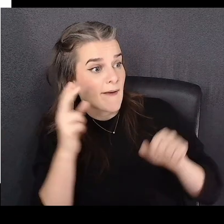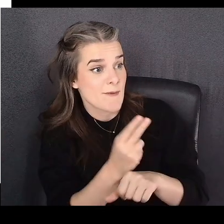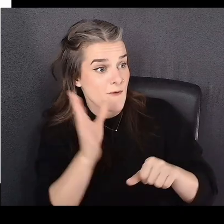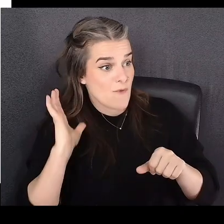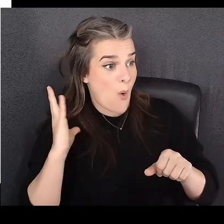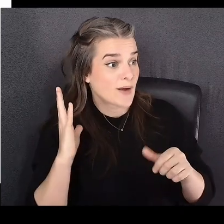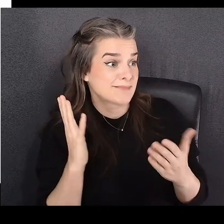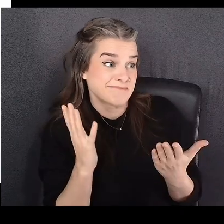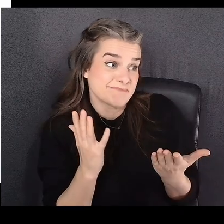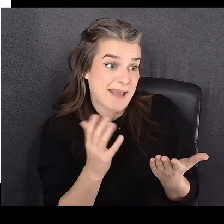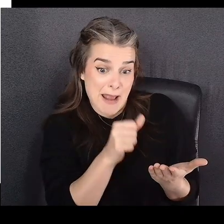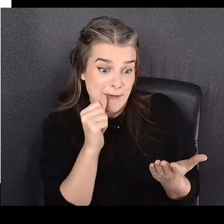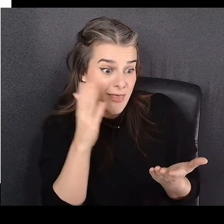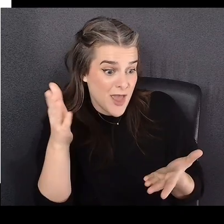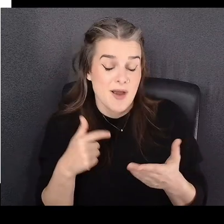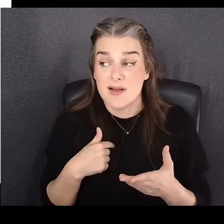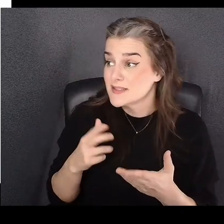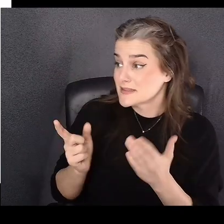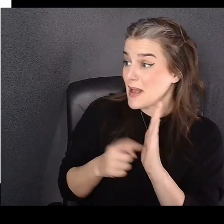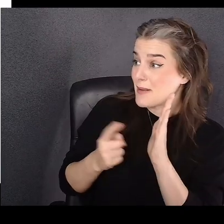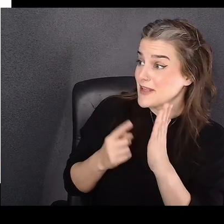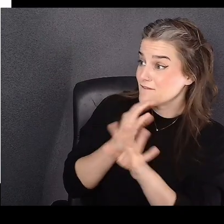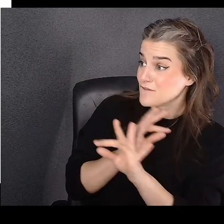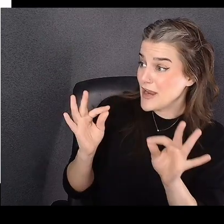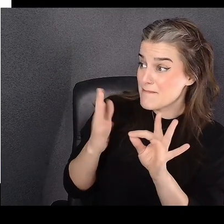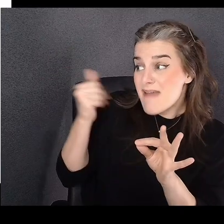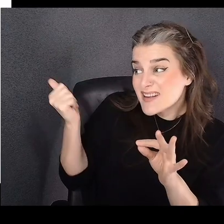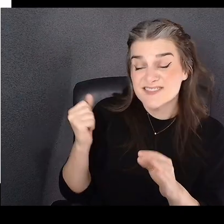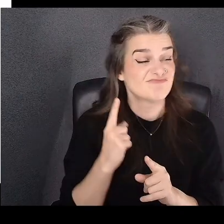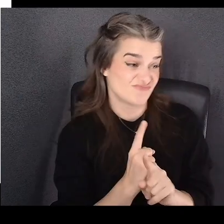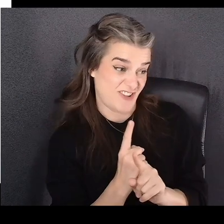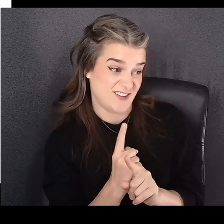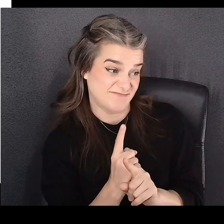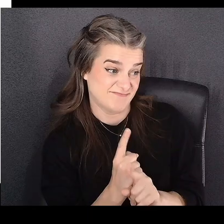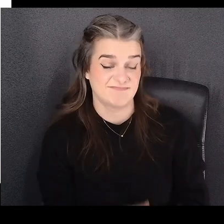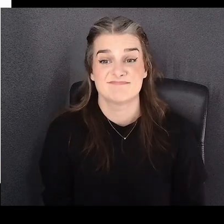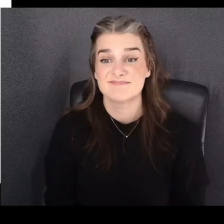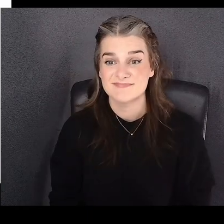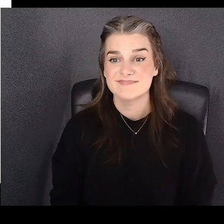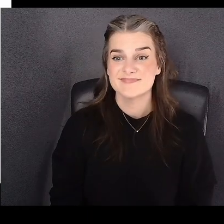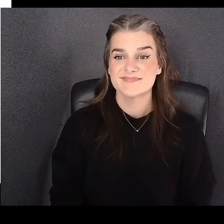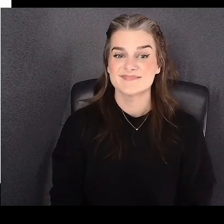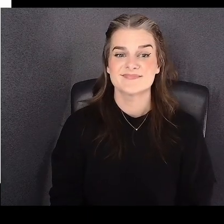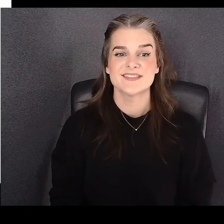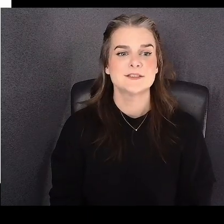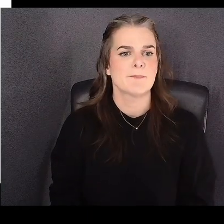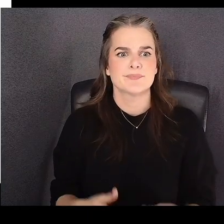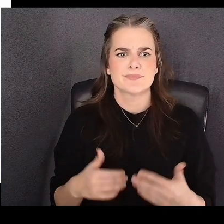So just also a review of what recreational therapy is. So their role is to use recreation